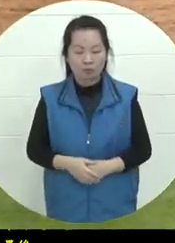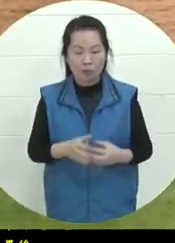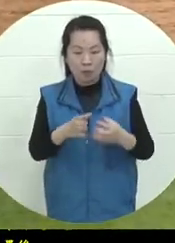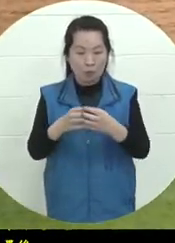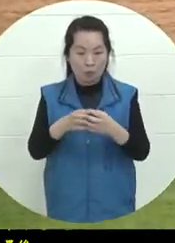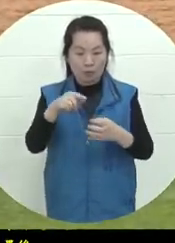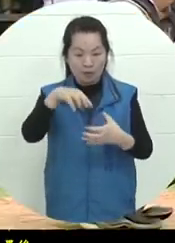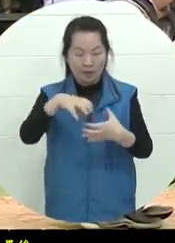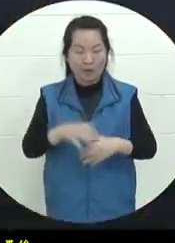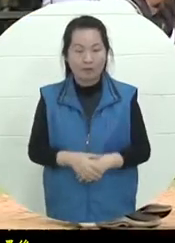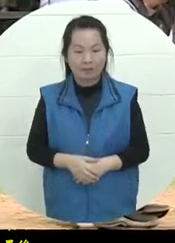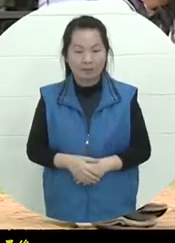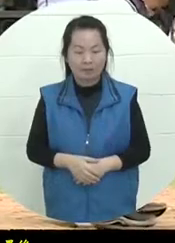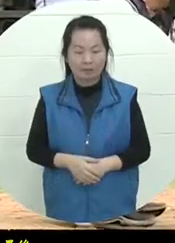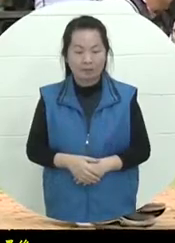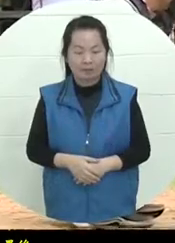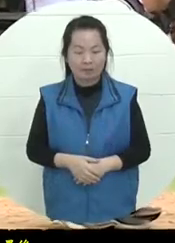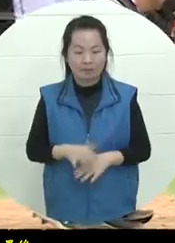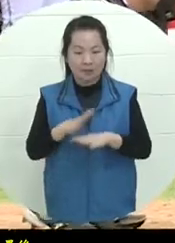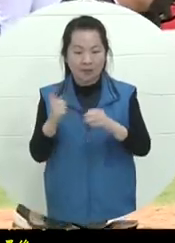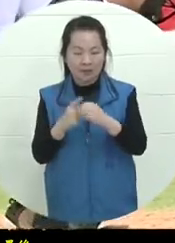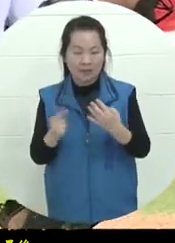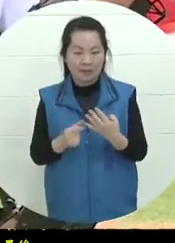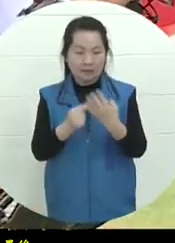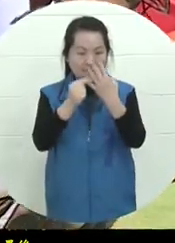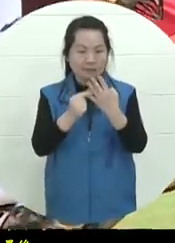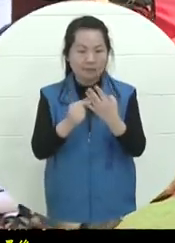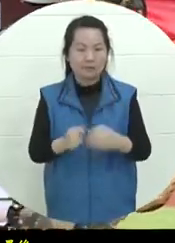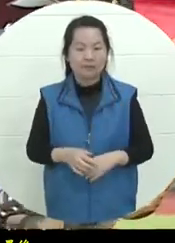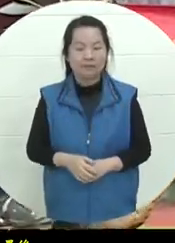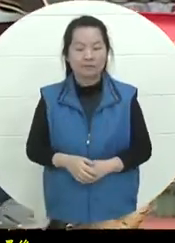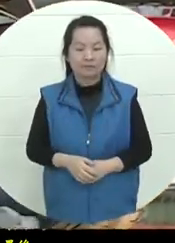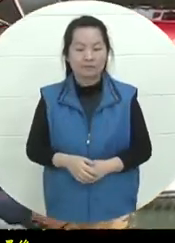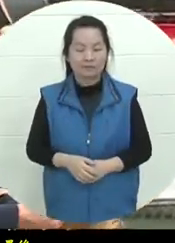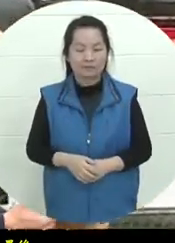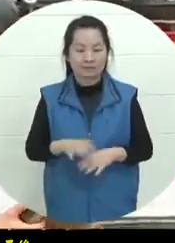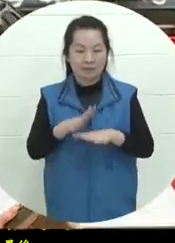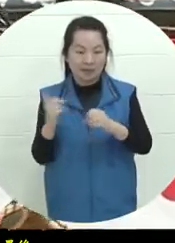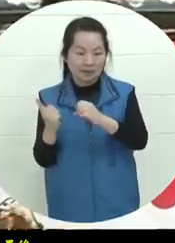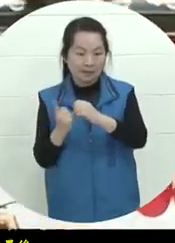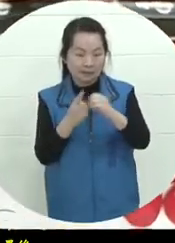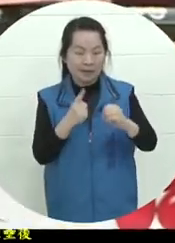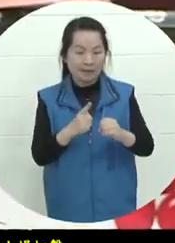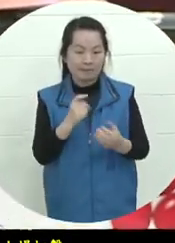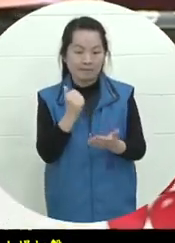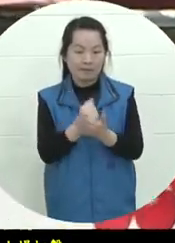's fourth hit in a single inning was Nobudaiki. That hit at that time also had an RBI of 2.